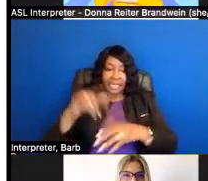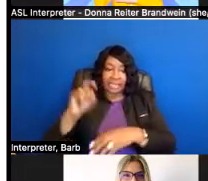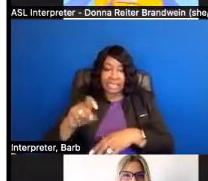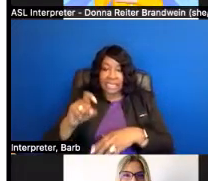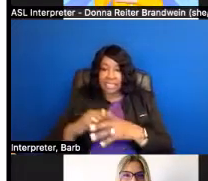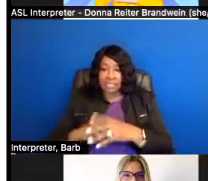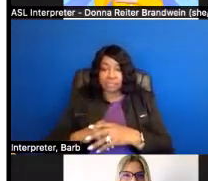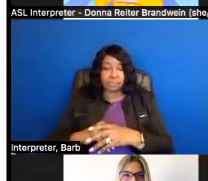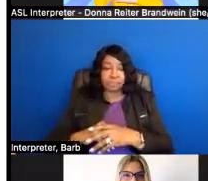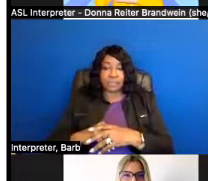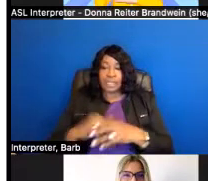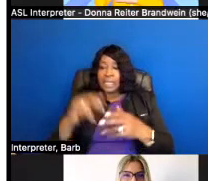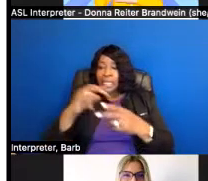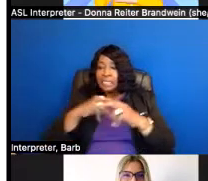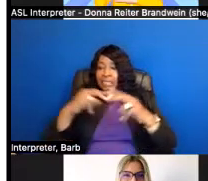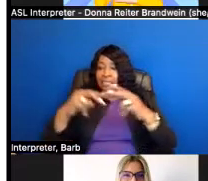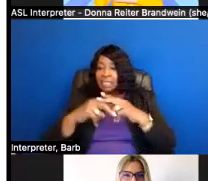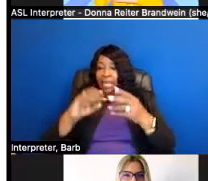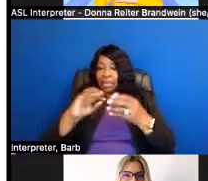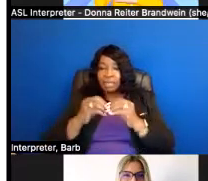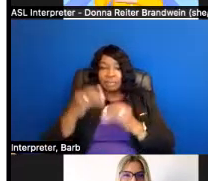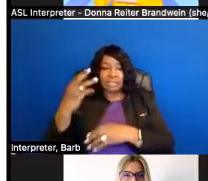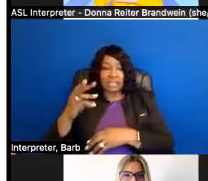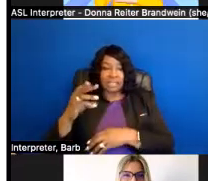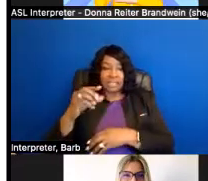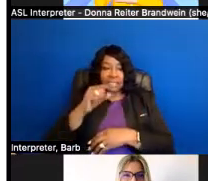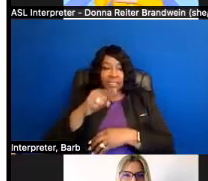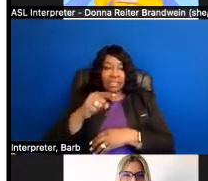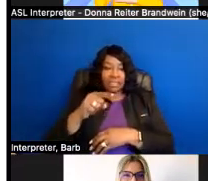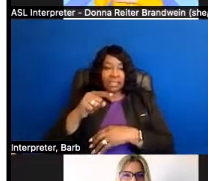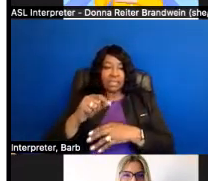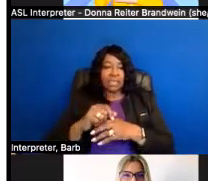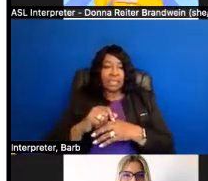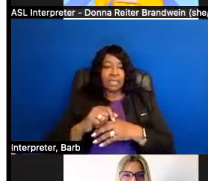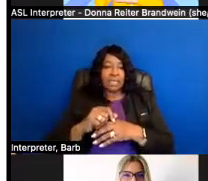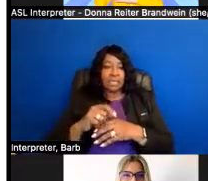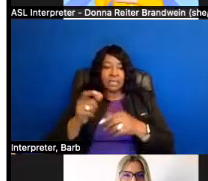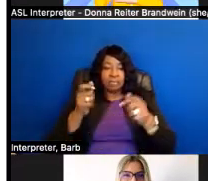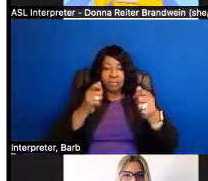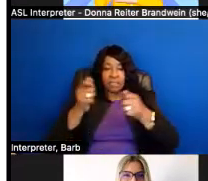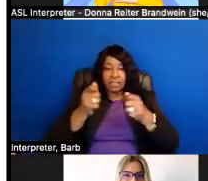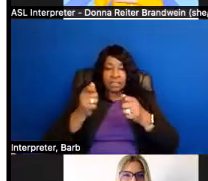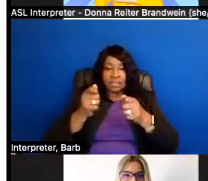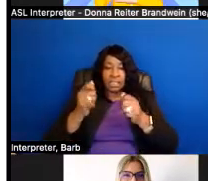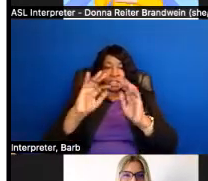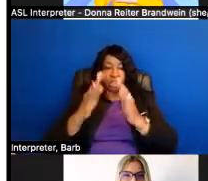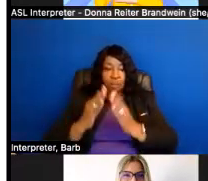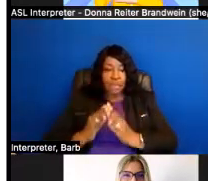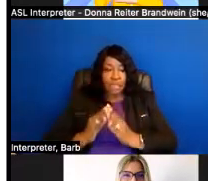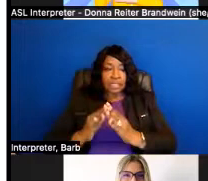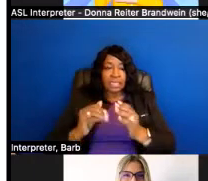Slide 16, theme 4, facilitates community. Engagement with the DCC facilitated community